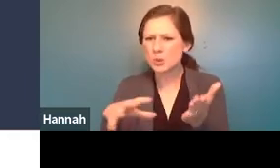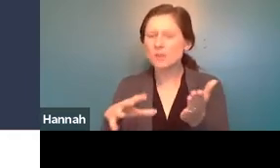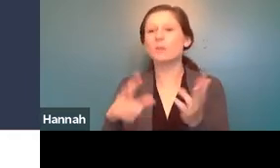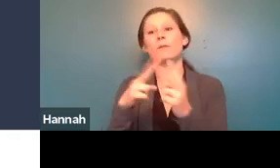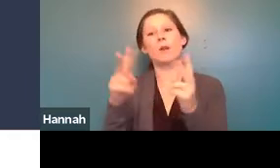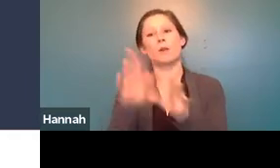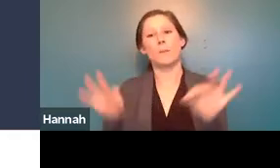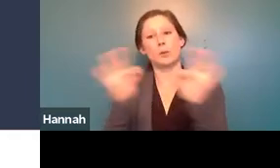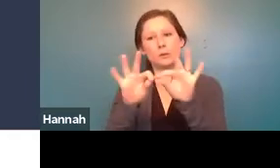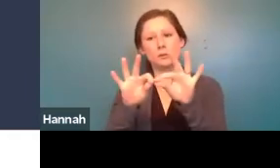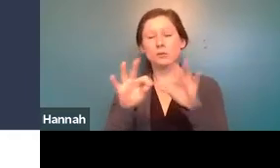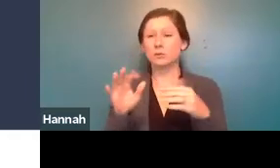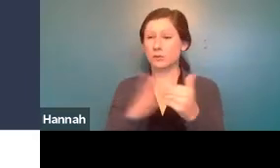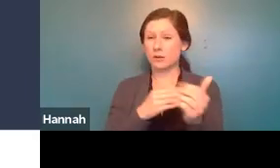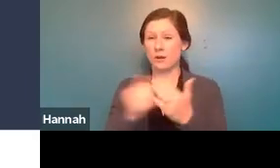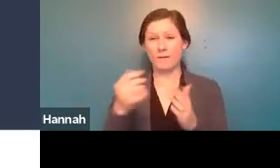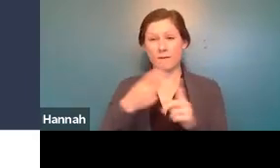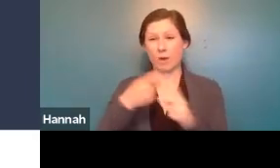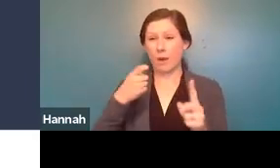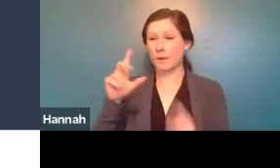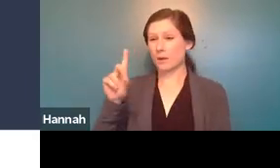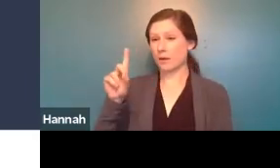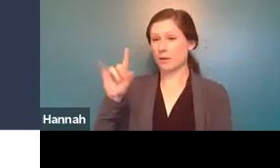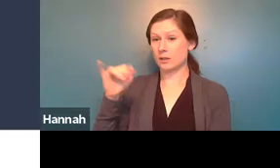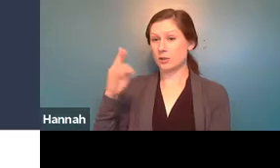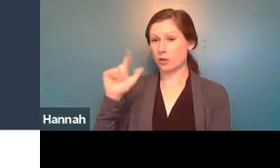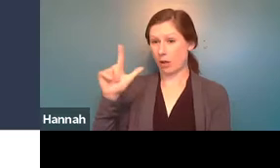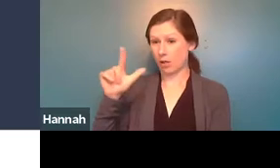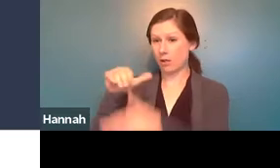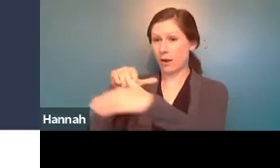comes from digital accessibility-- you know, how